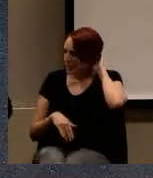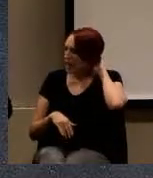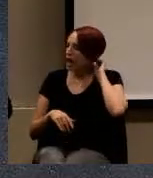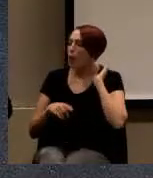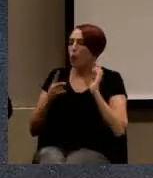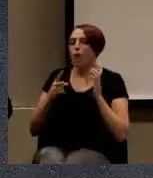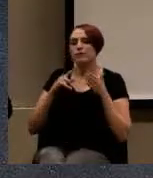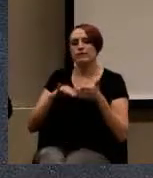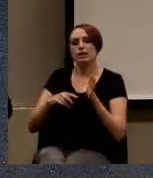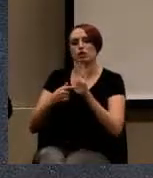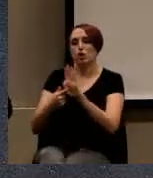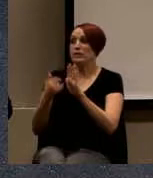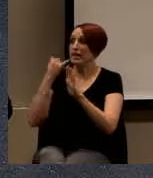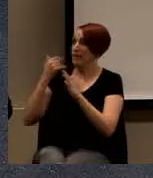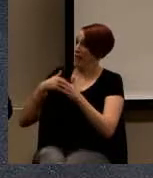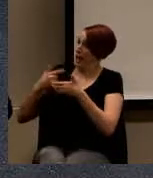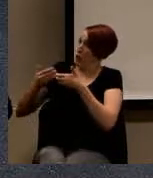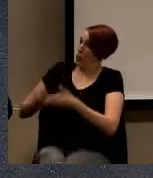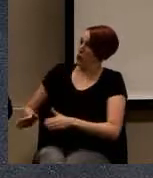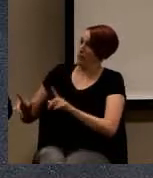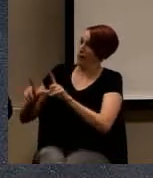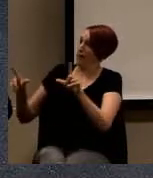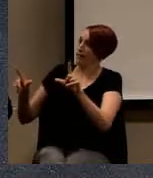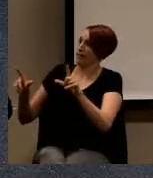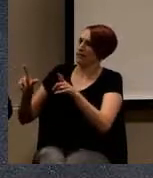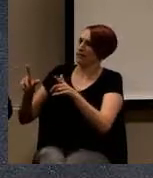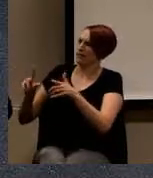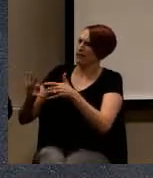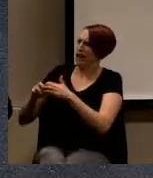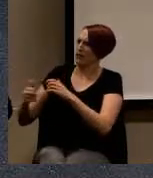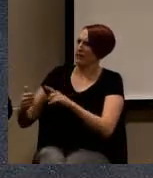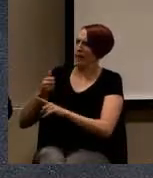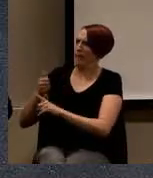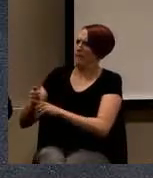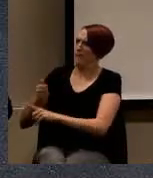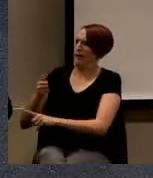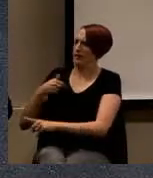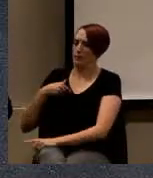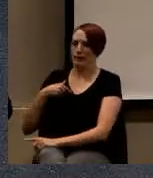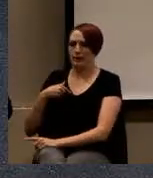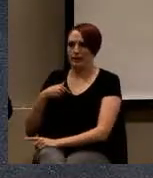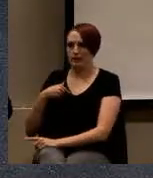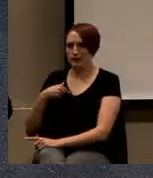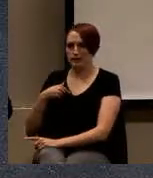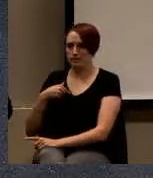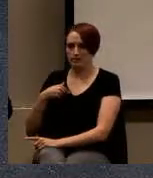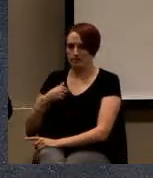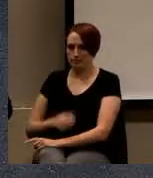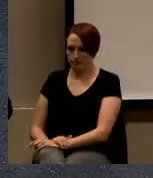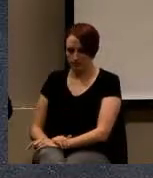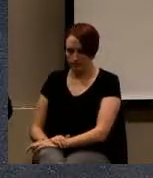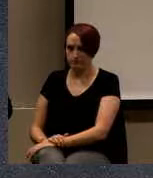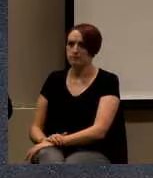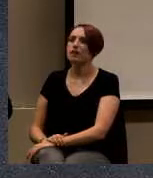is the effect of losing one's license? As much preparation time as you can, can mitigate